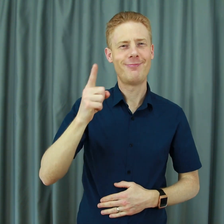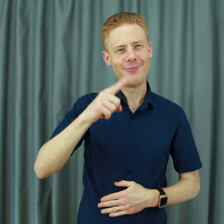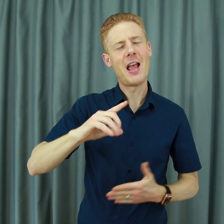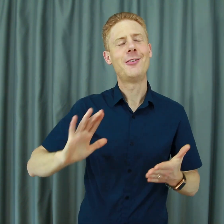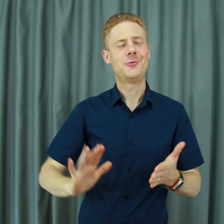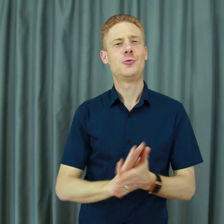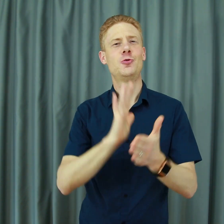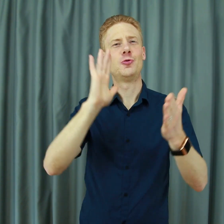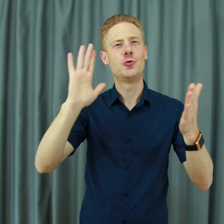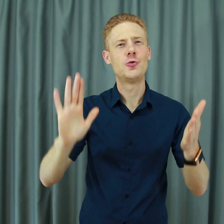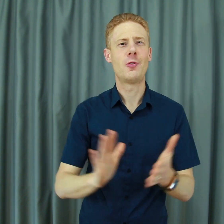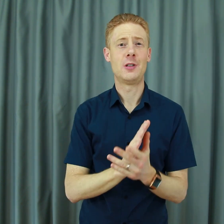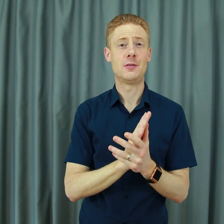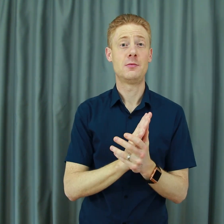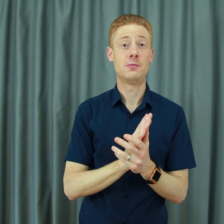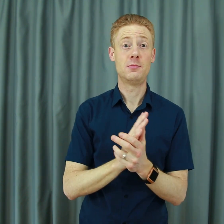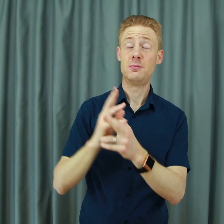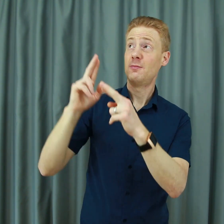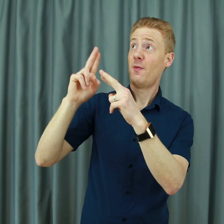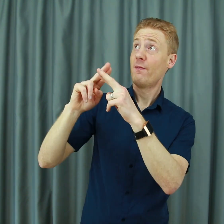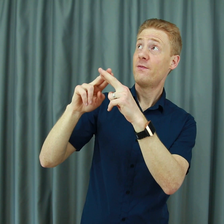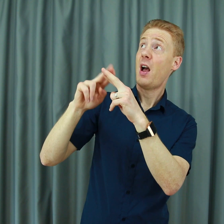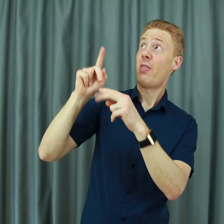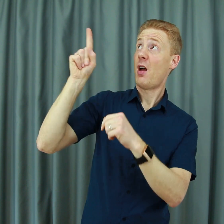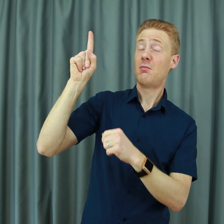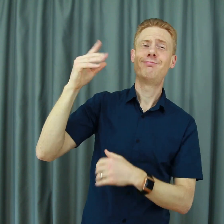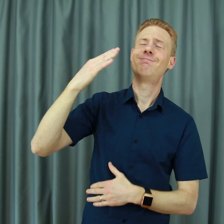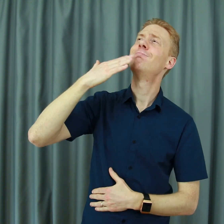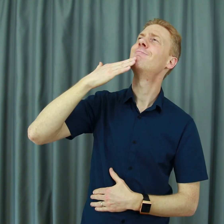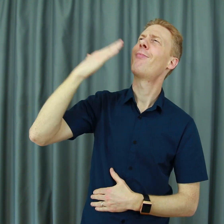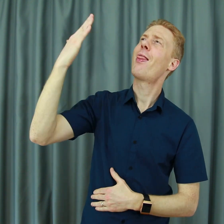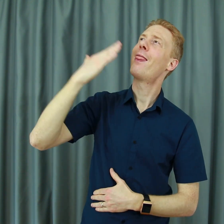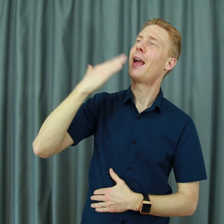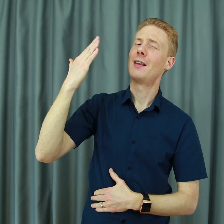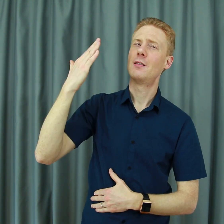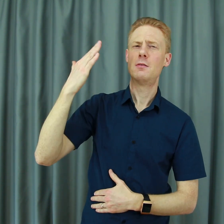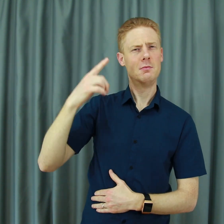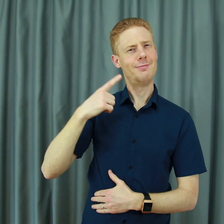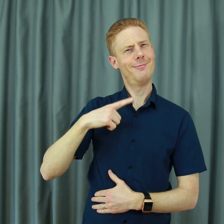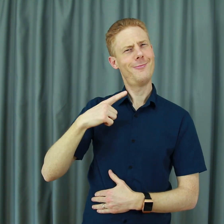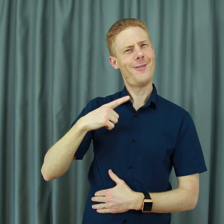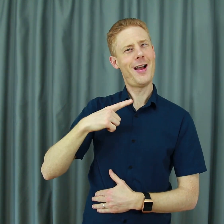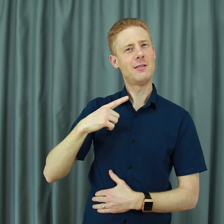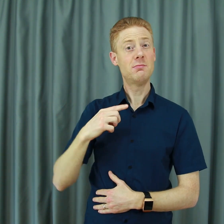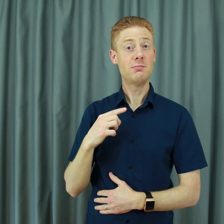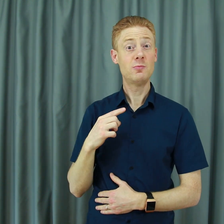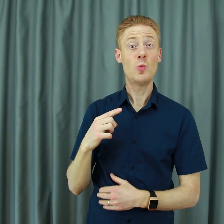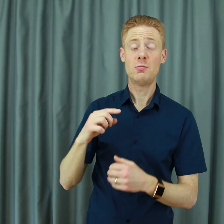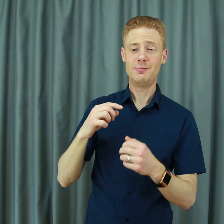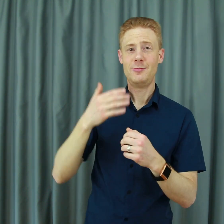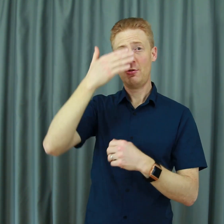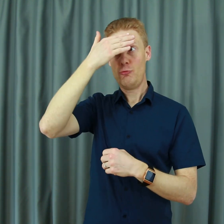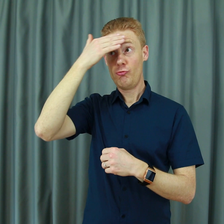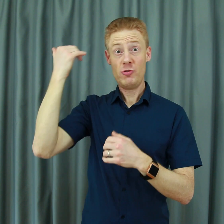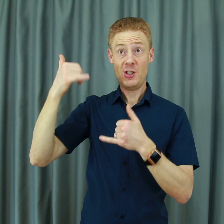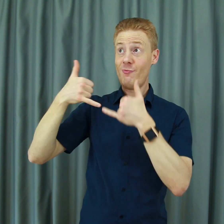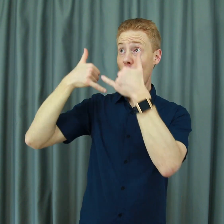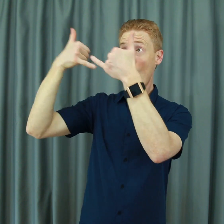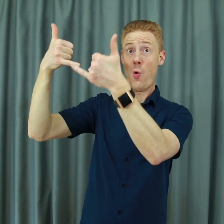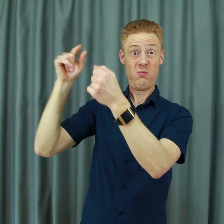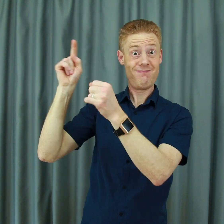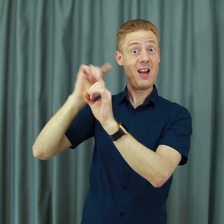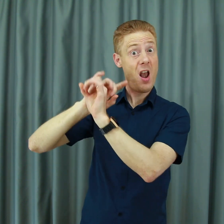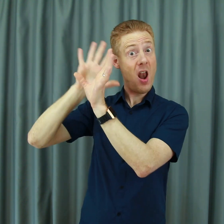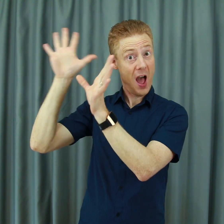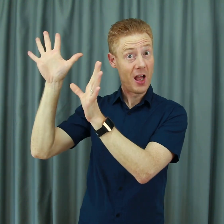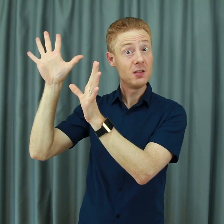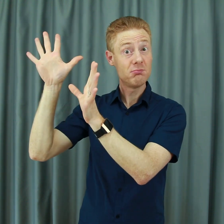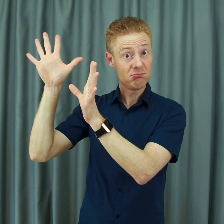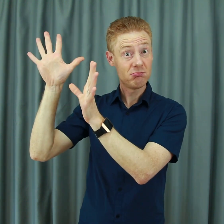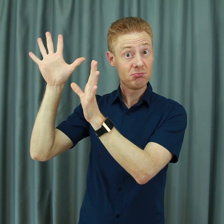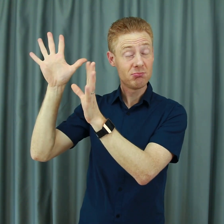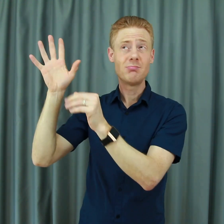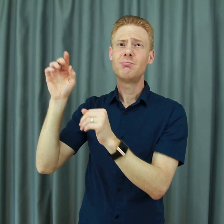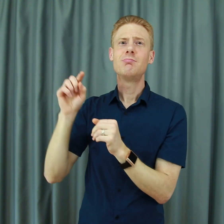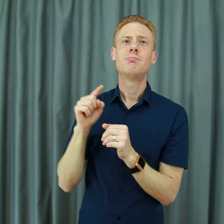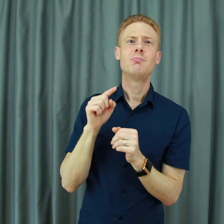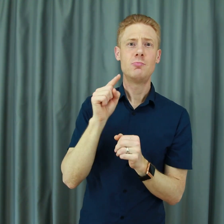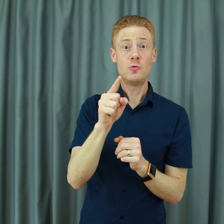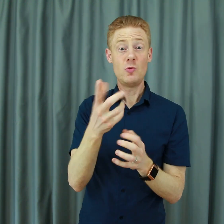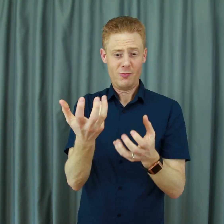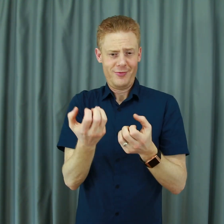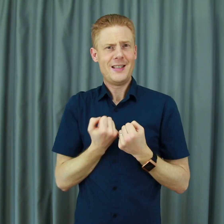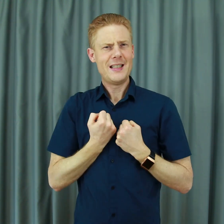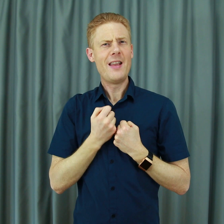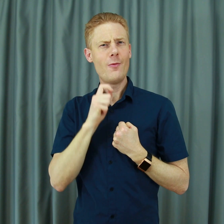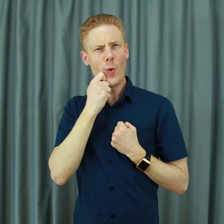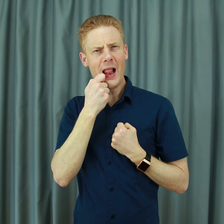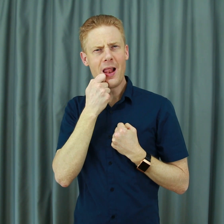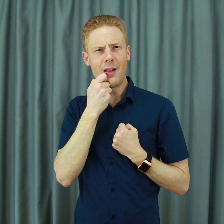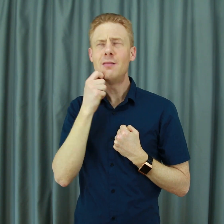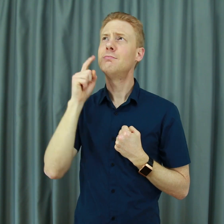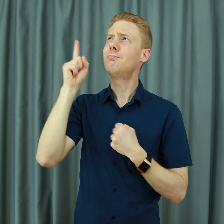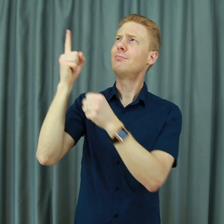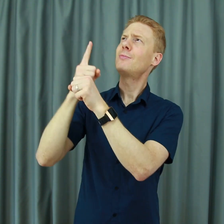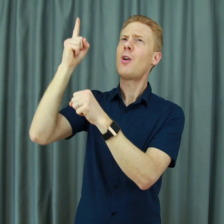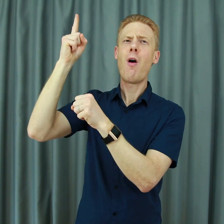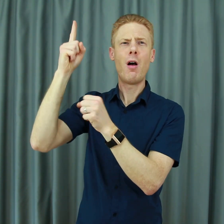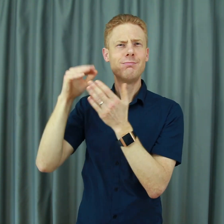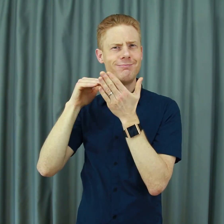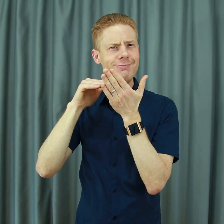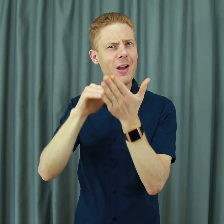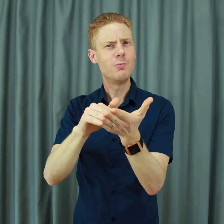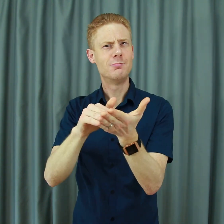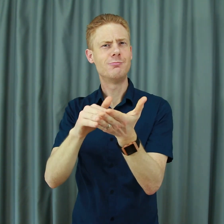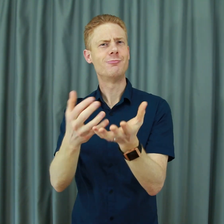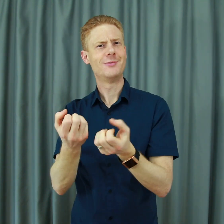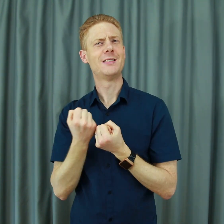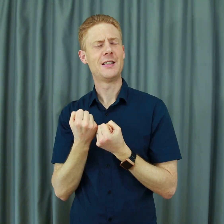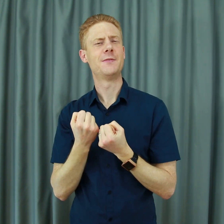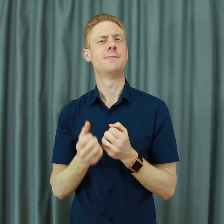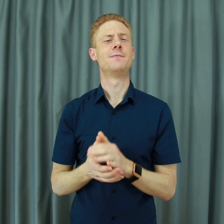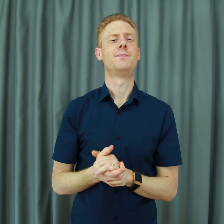12 and giving joyful thanks to the Father, who has qualified you to share in the inheritance of his holy people in the kingdom of light.